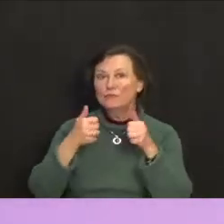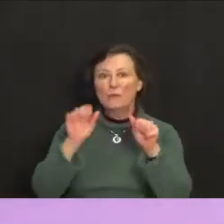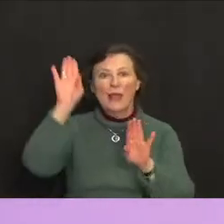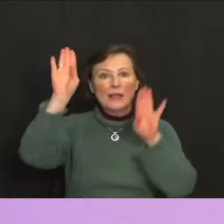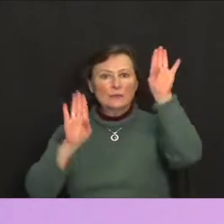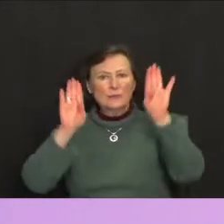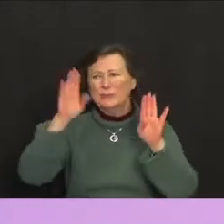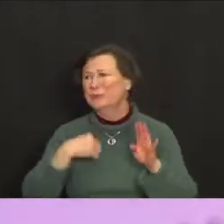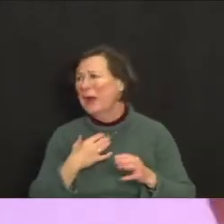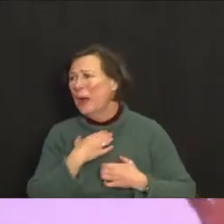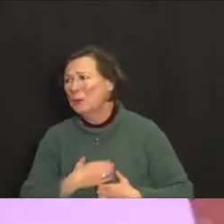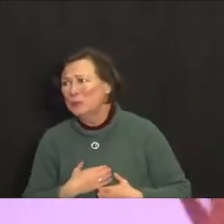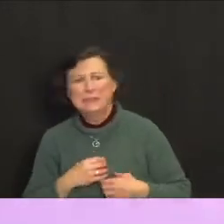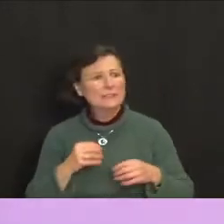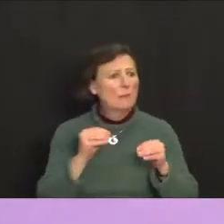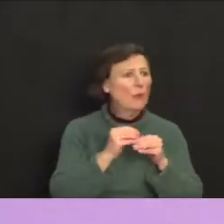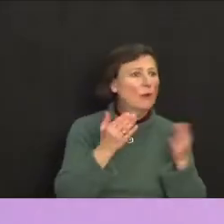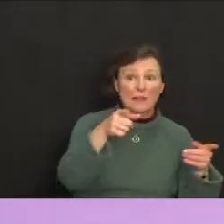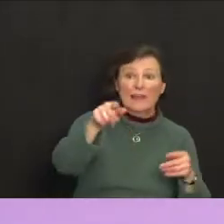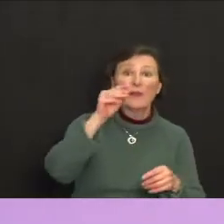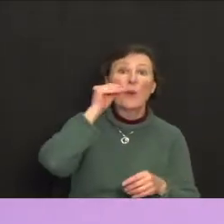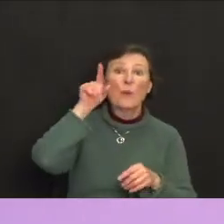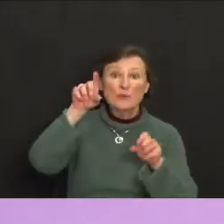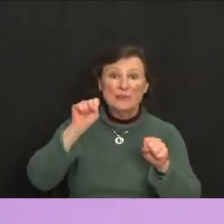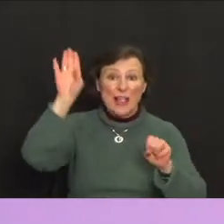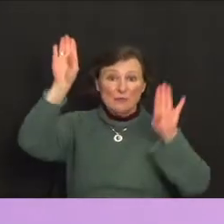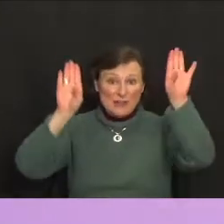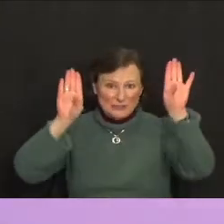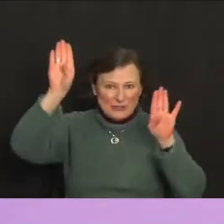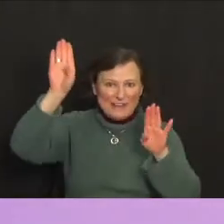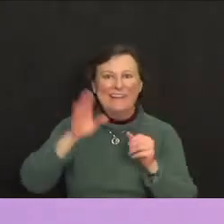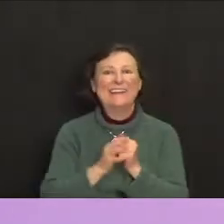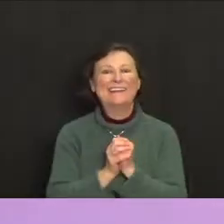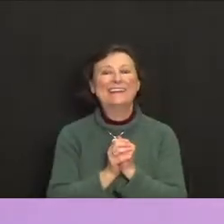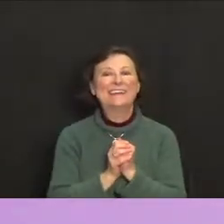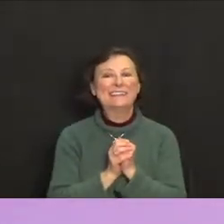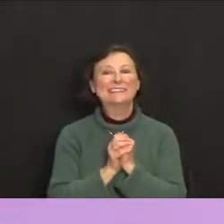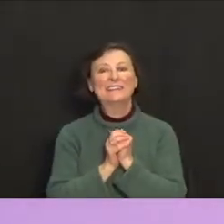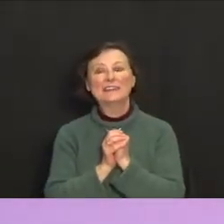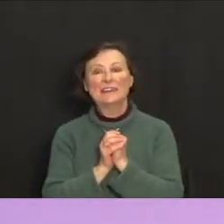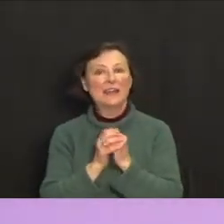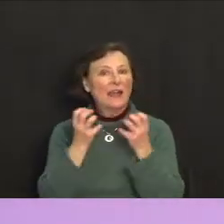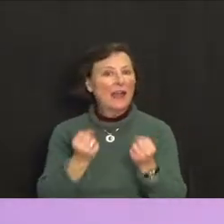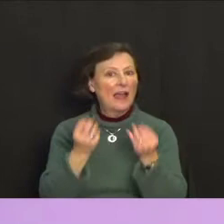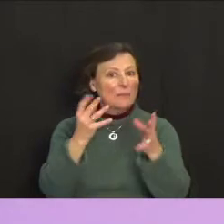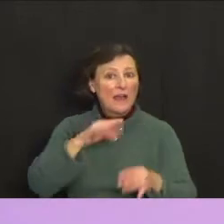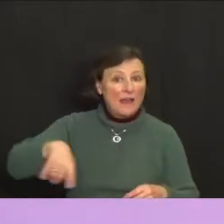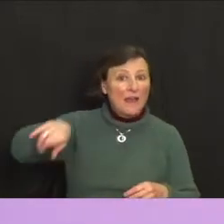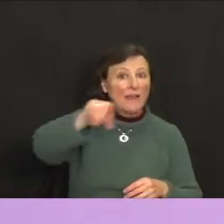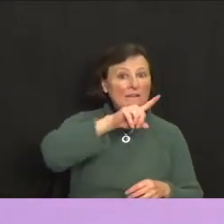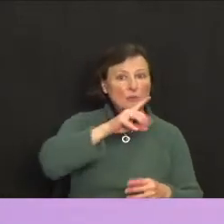were more here but you at home can also raise your hands. How many of you are strict vegetarians?